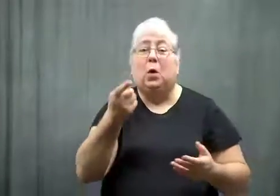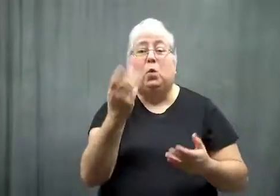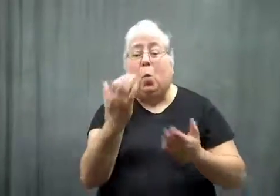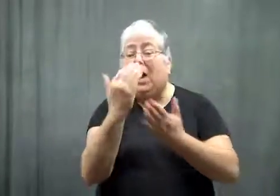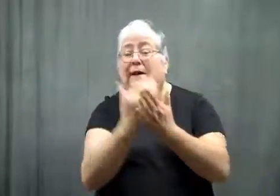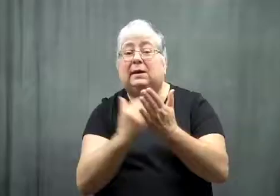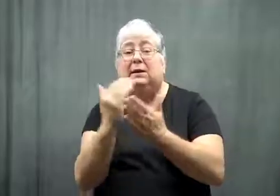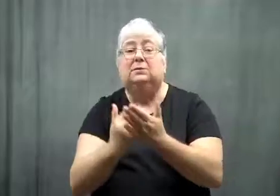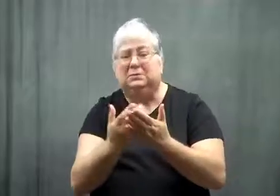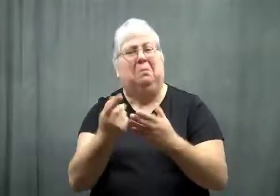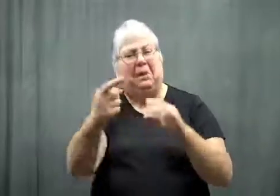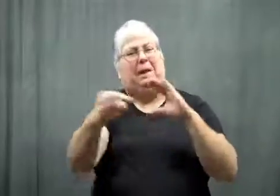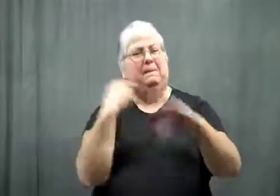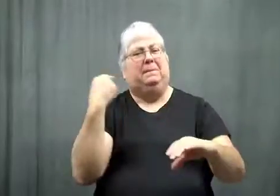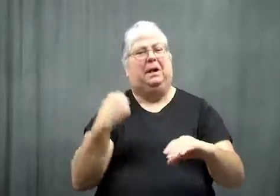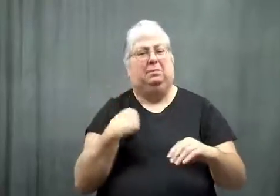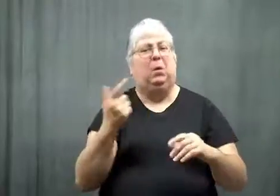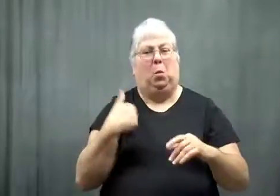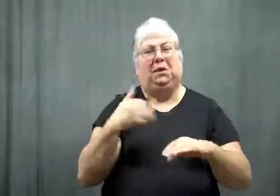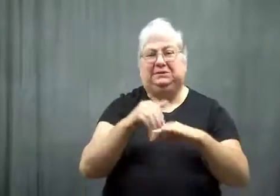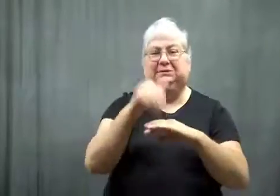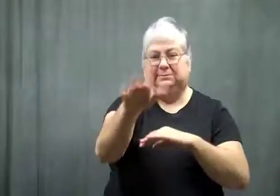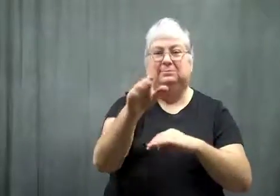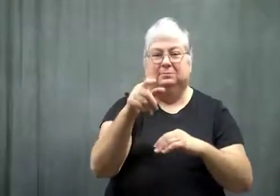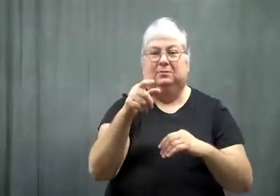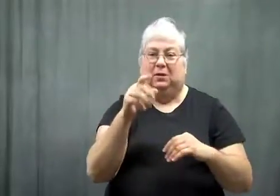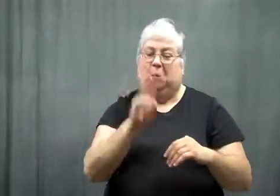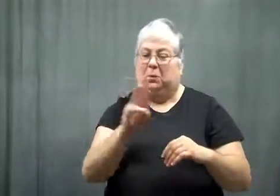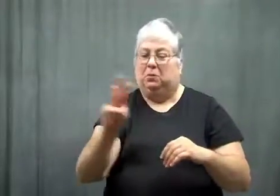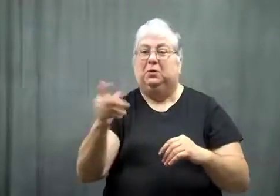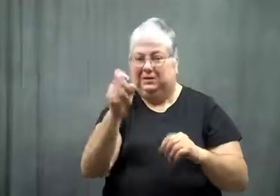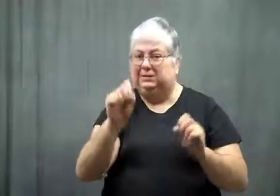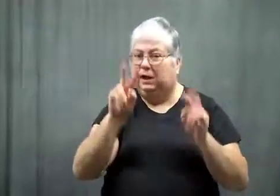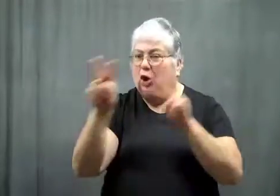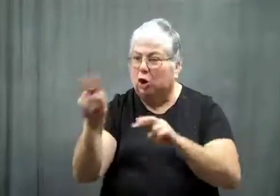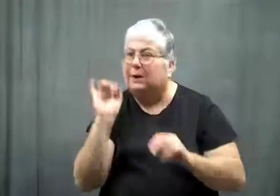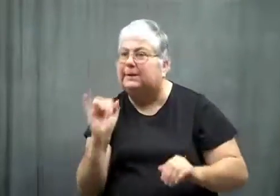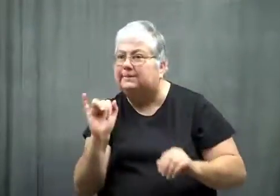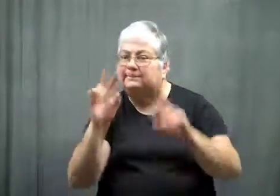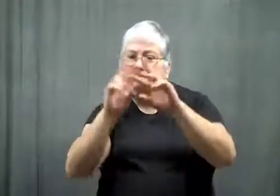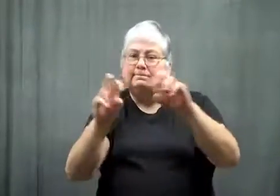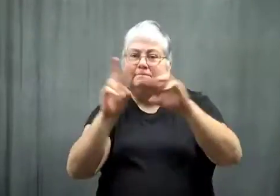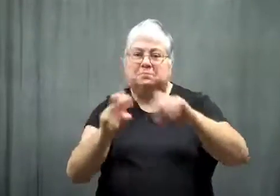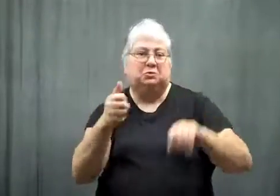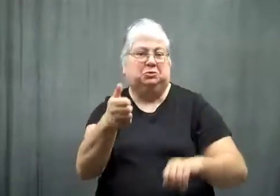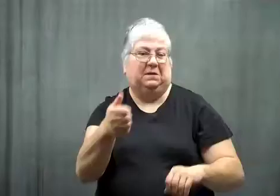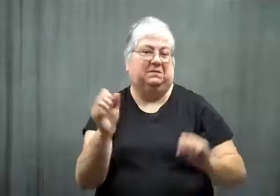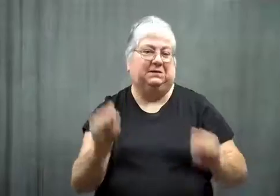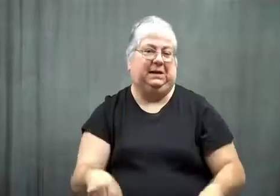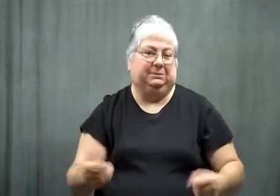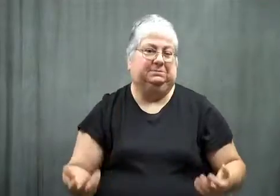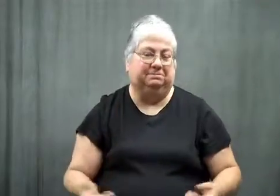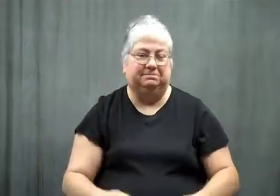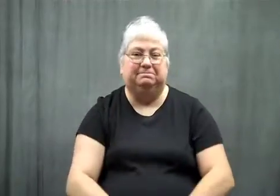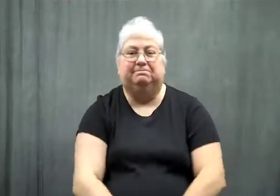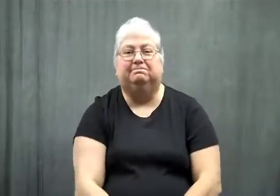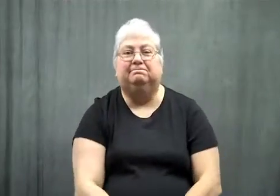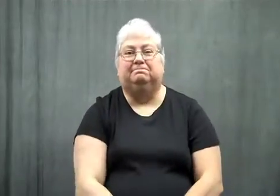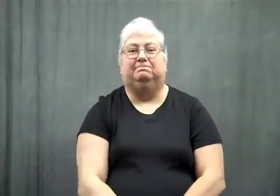If you want to see the listing, email me, and I'll send you the URL so you can see for yourself.